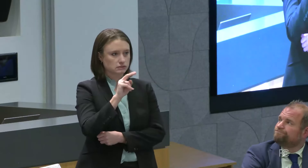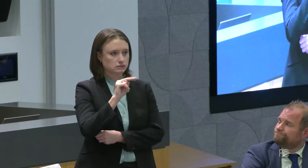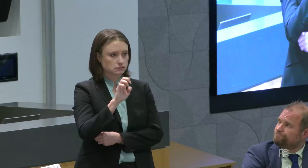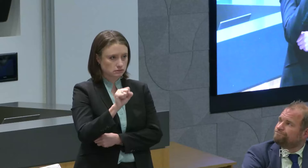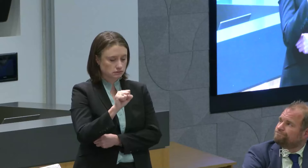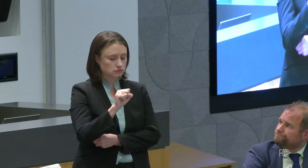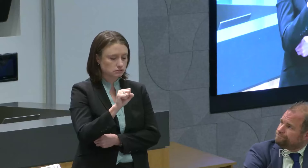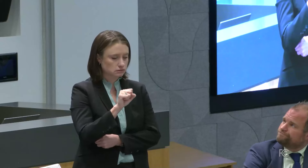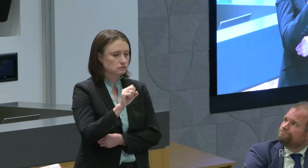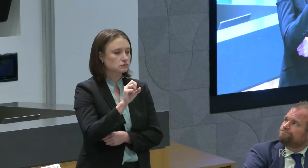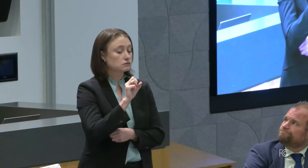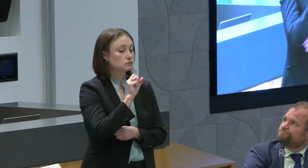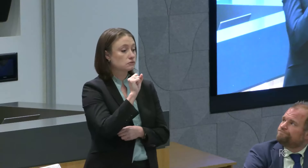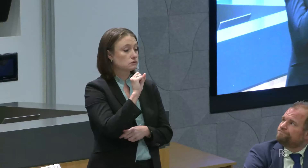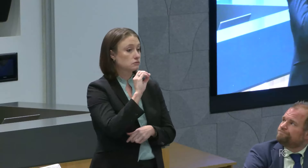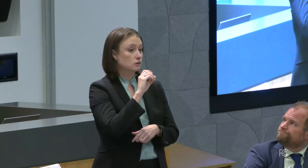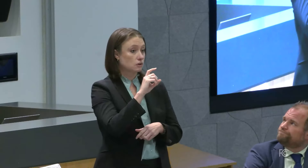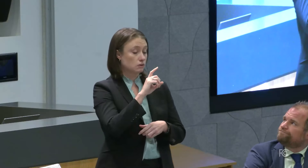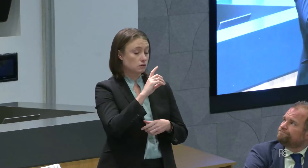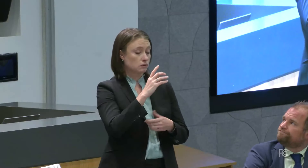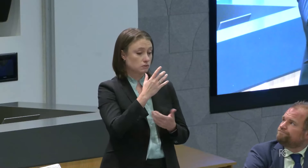ESTABLISH A HOTLINE THAT WAS SPECIFICALLY TO ENSURE THAT